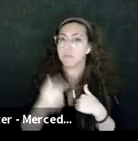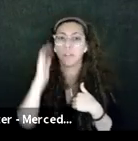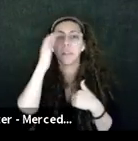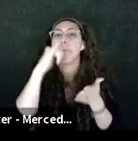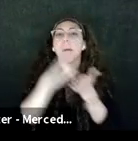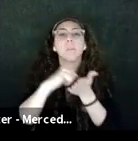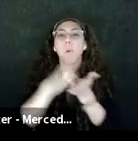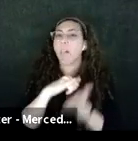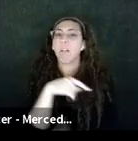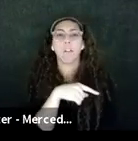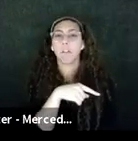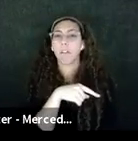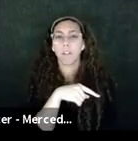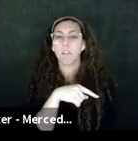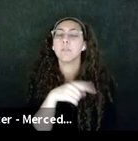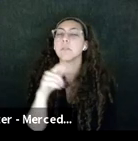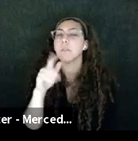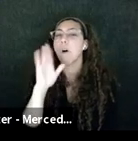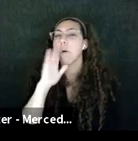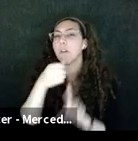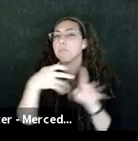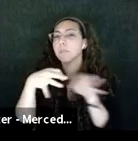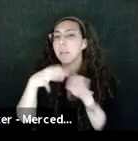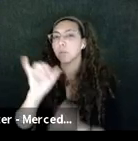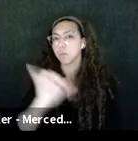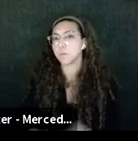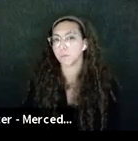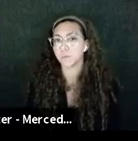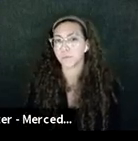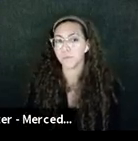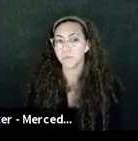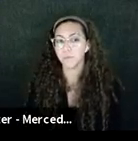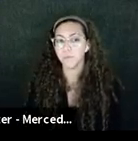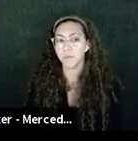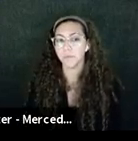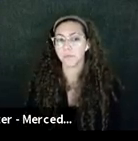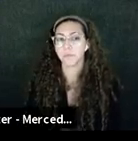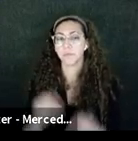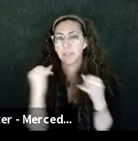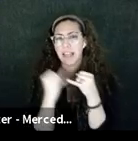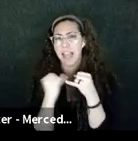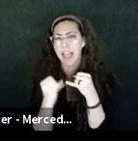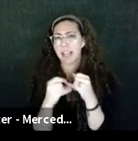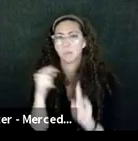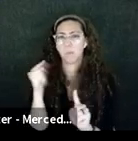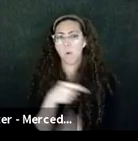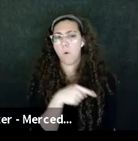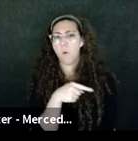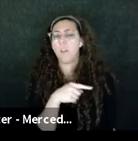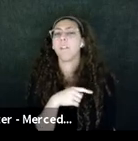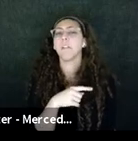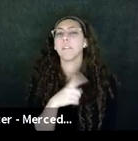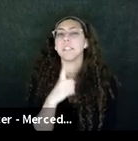Jason Williams: And so I'll come back to that later on. And then the overall ability to succeed. Again, we all have the ability to succeed.